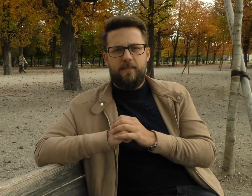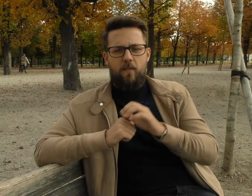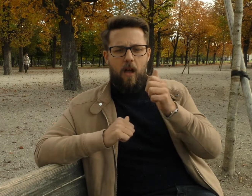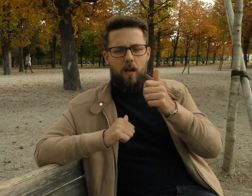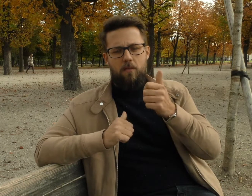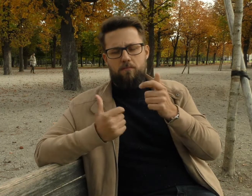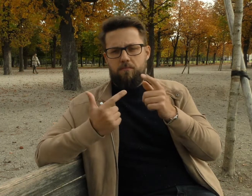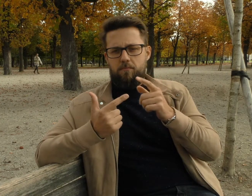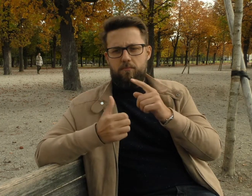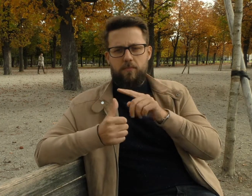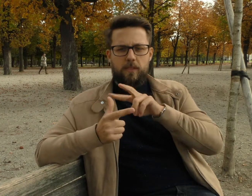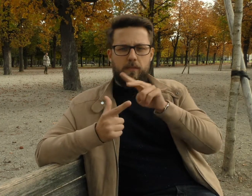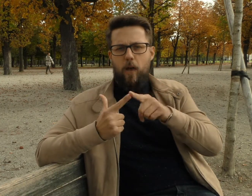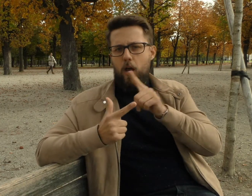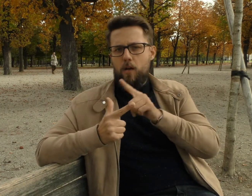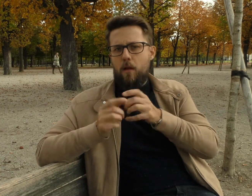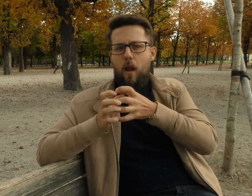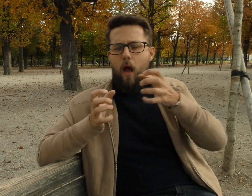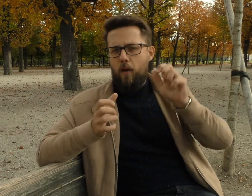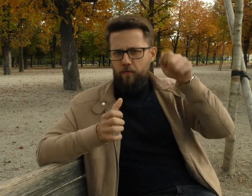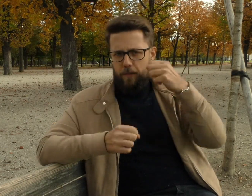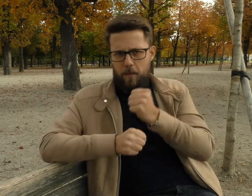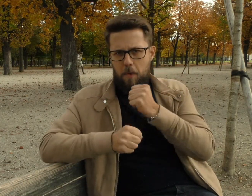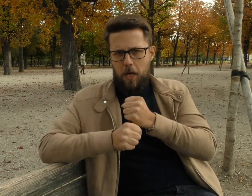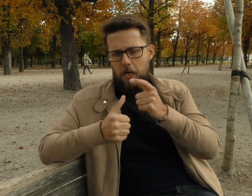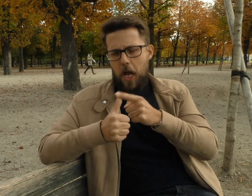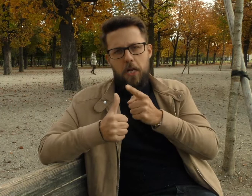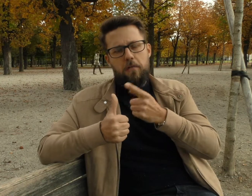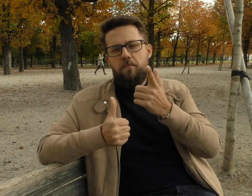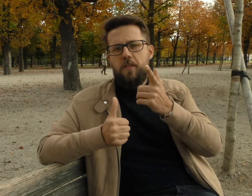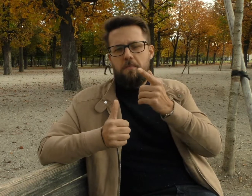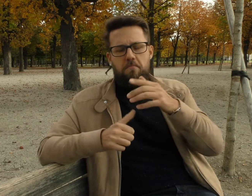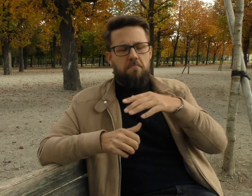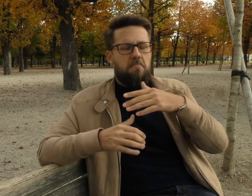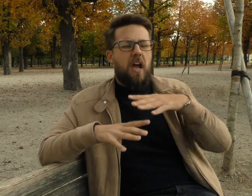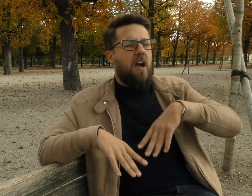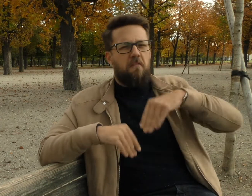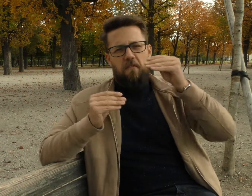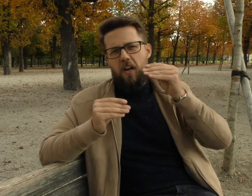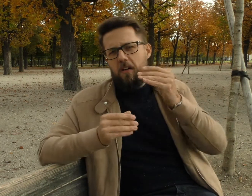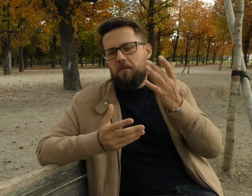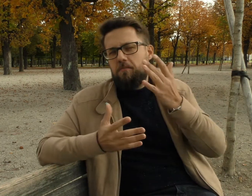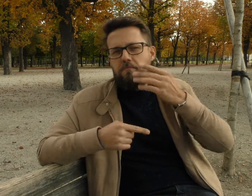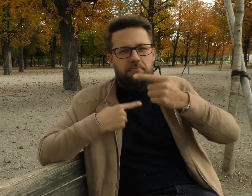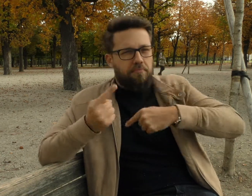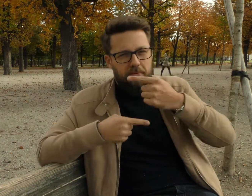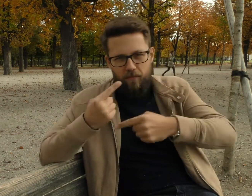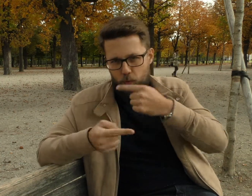I made 1 or 2 long films. With the 1st film, everything got rolling and